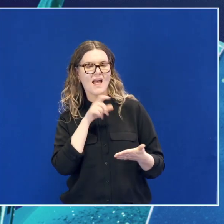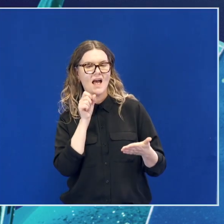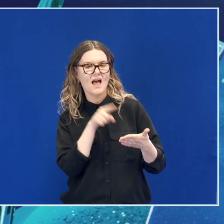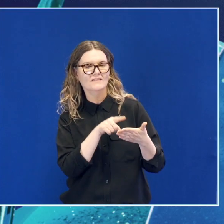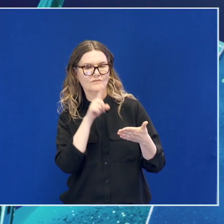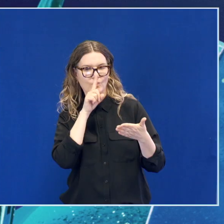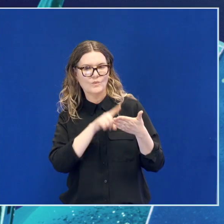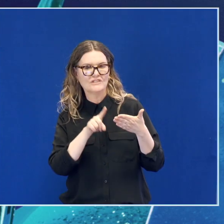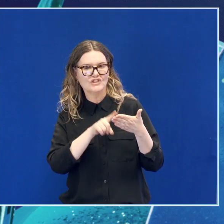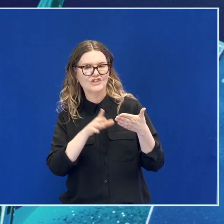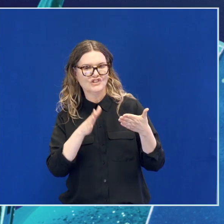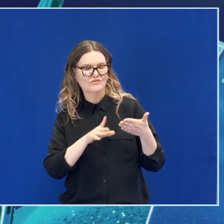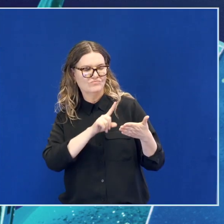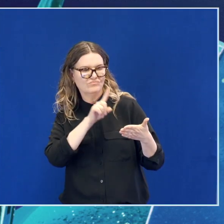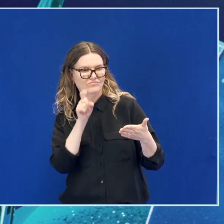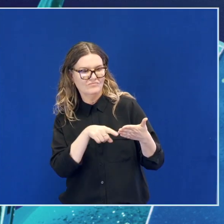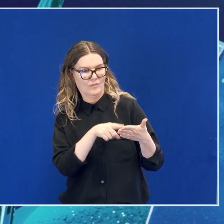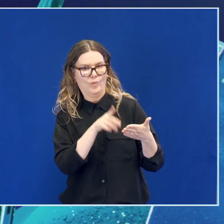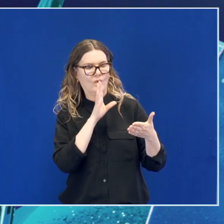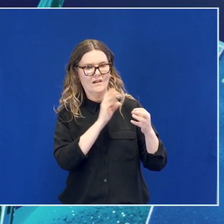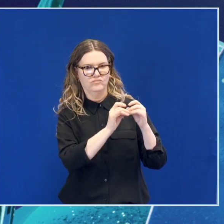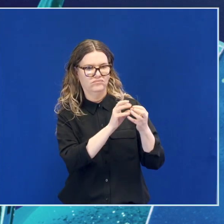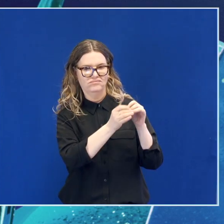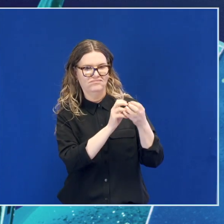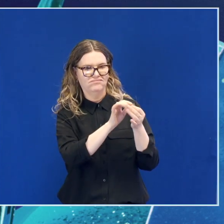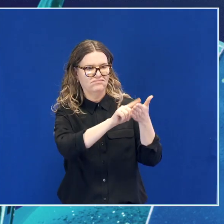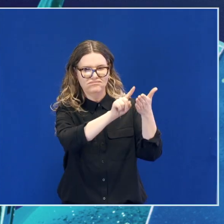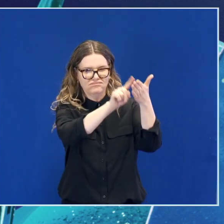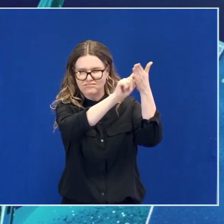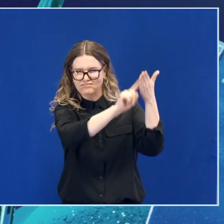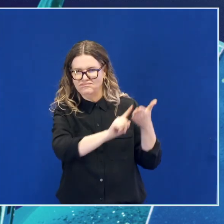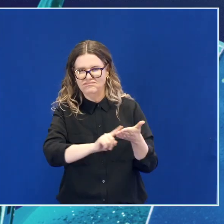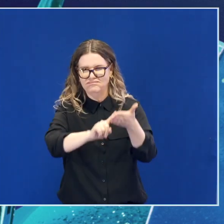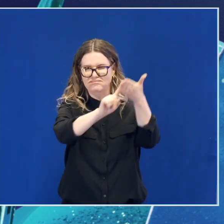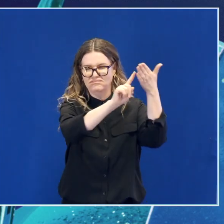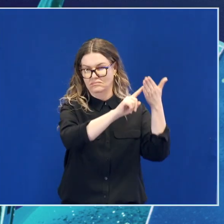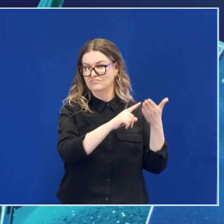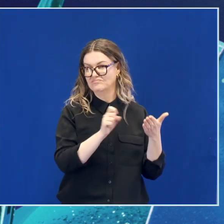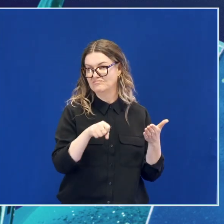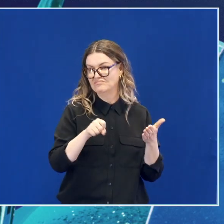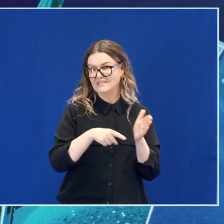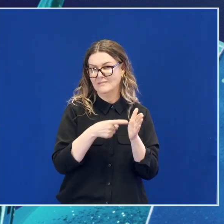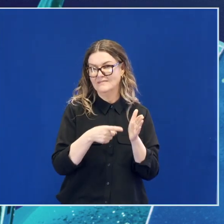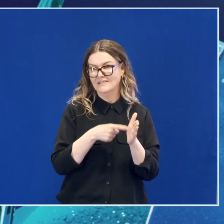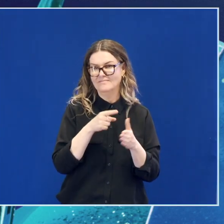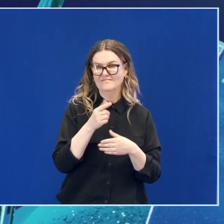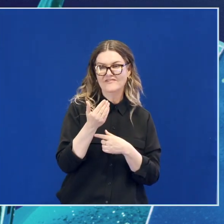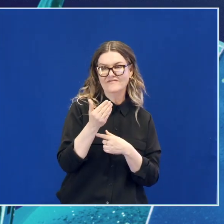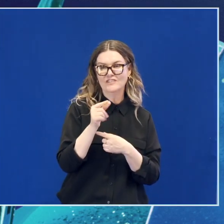I've seen Researcher take 15, 20 minutes to complete a task because it's going very deep into the Researcher.